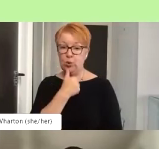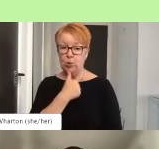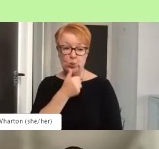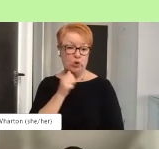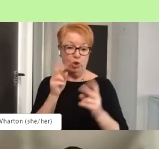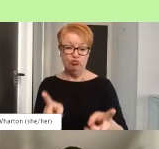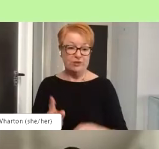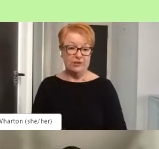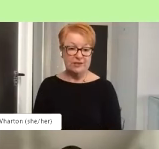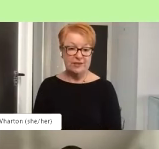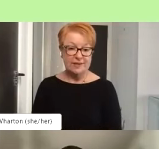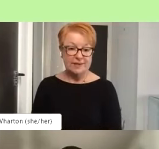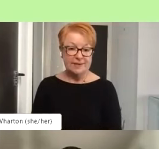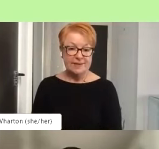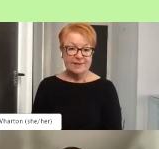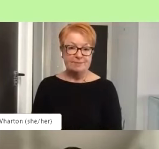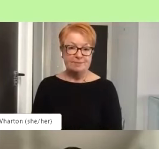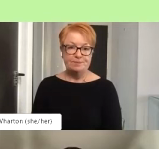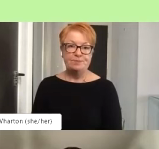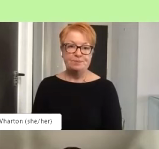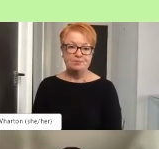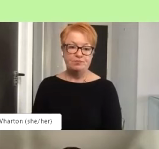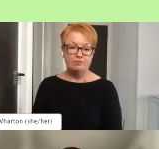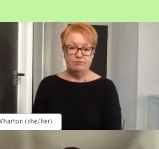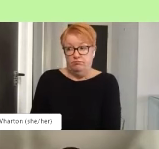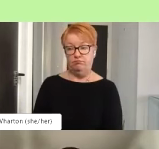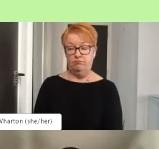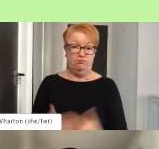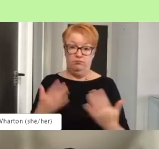And it can happen any moment you know, so it is as real as it can get.